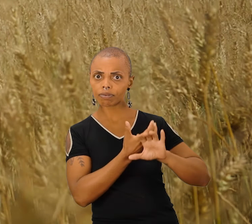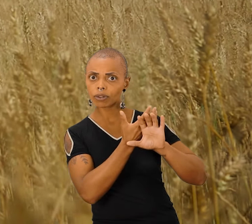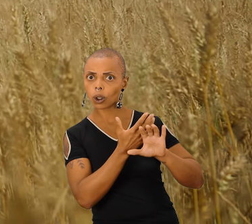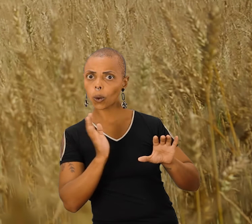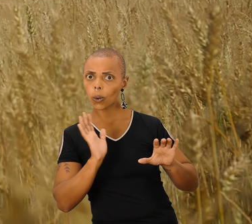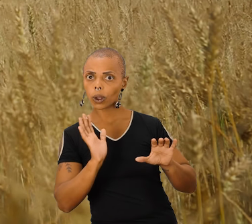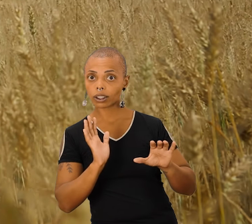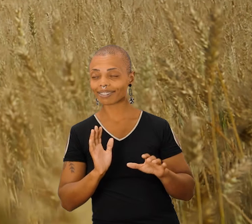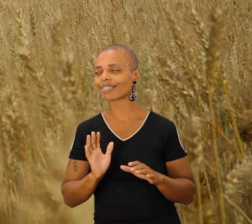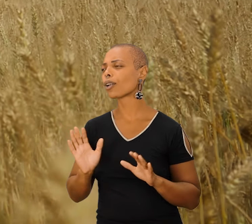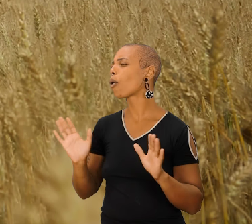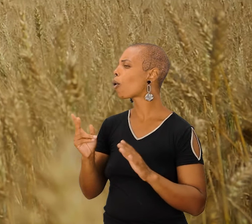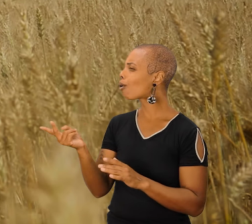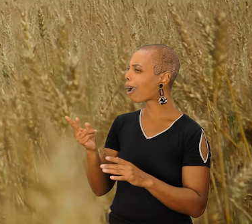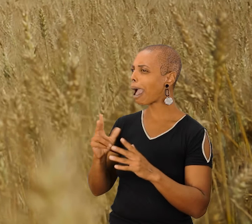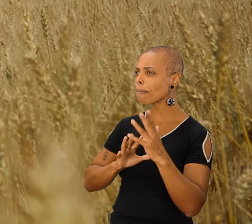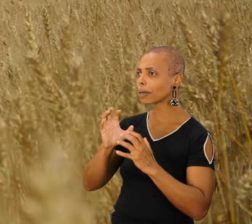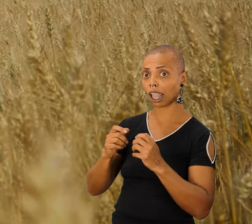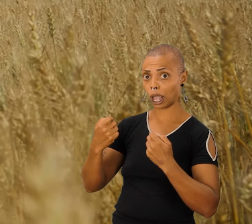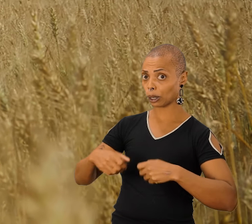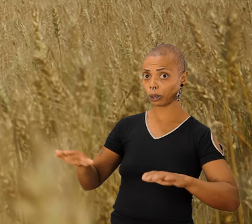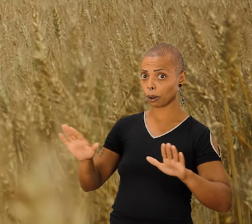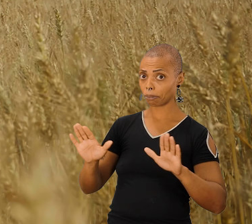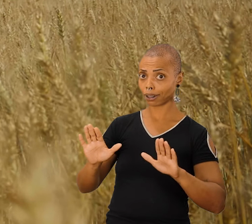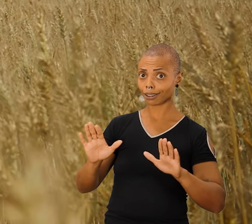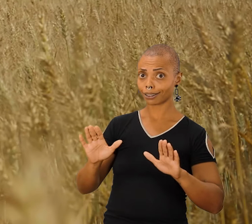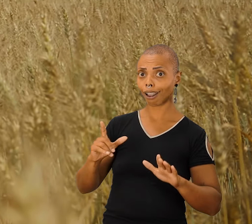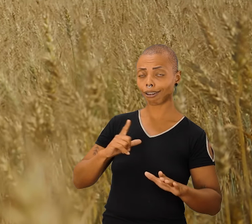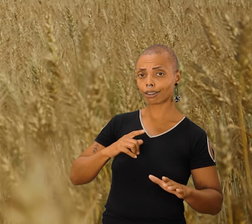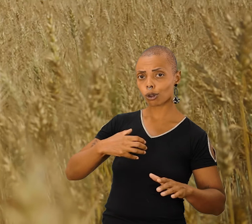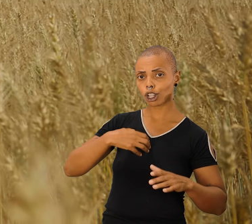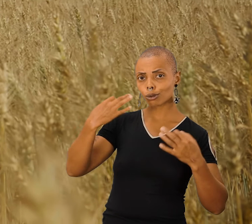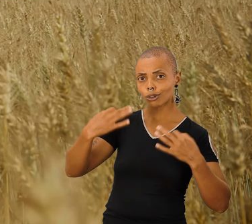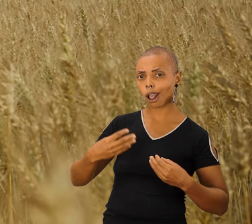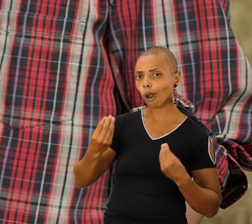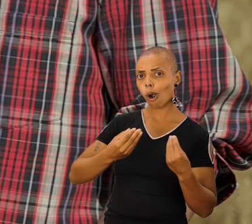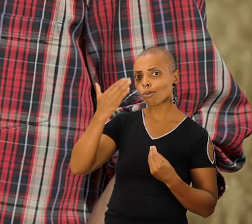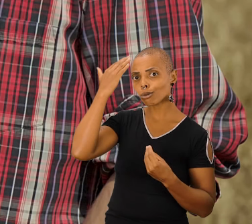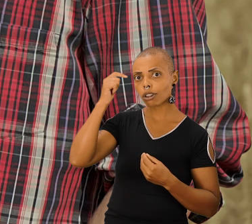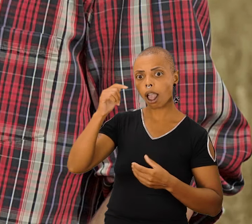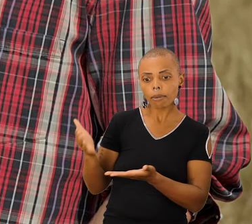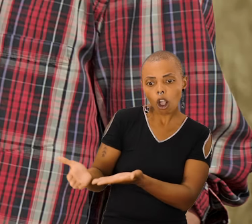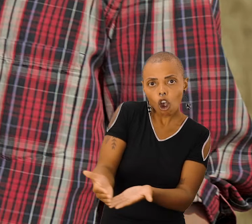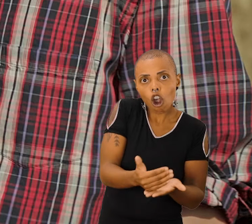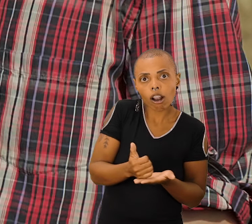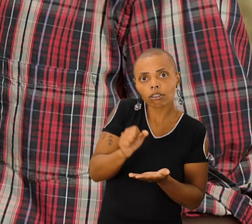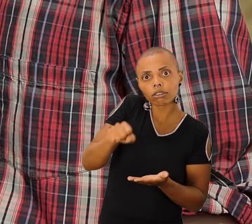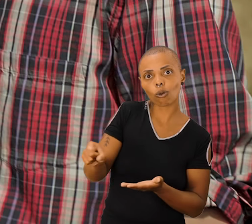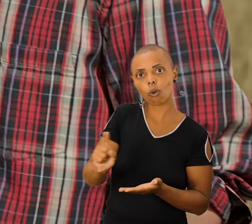[Mobile phone ringing] [Dininha] Hi. [Alexsander] Hey, guys! No need to fight, okay? There is a sure way for you to know when it is time to harvest,